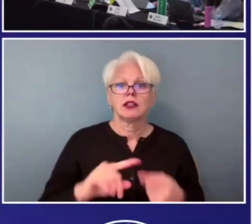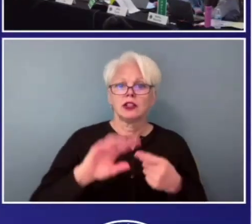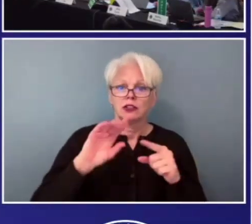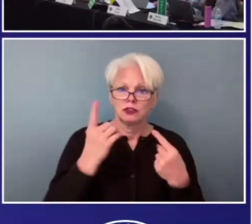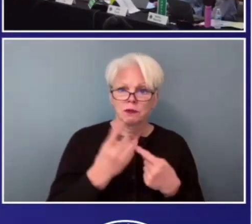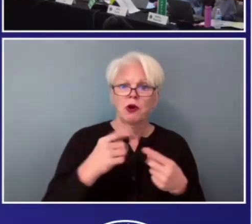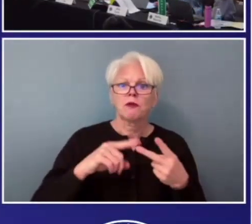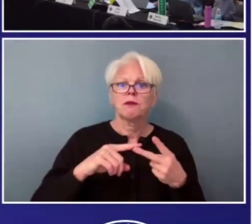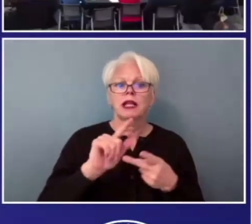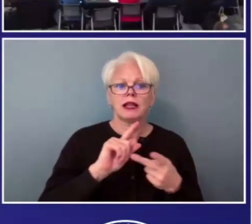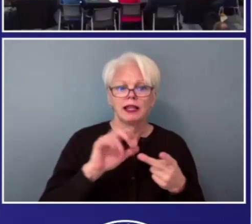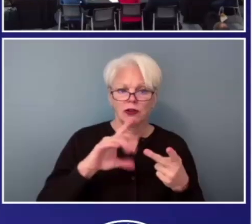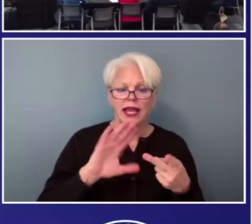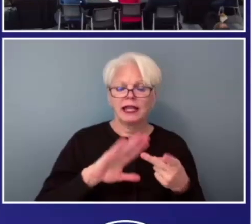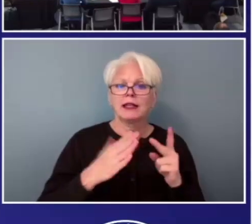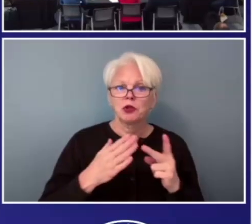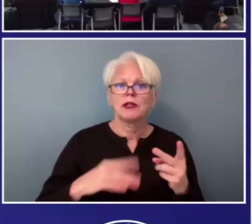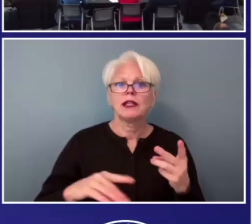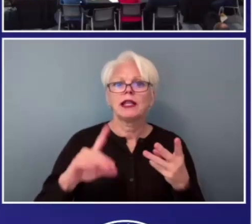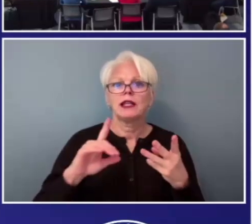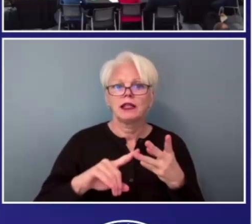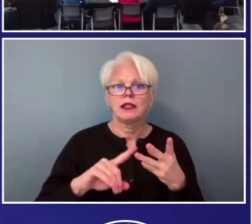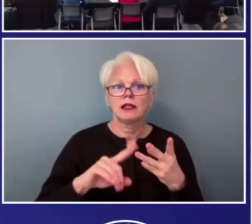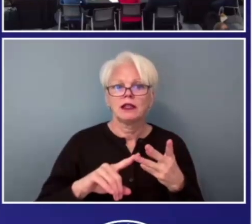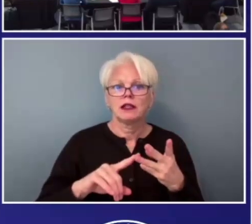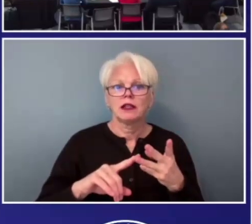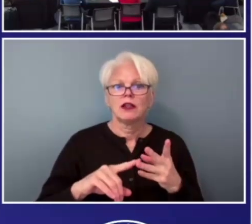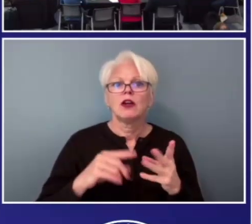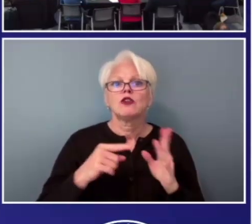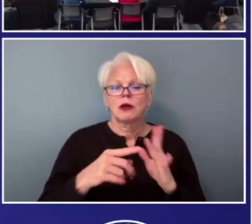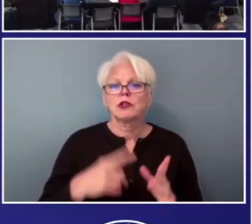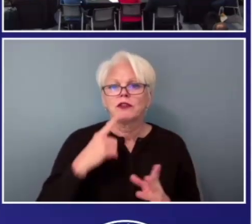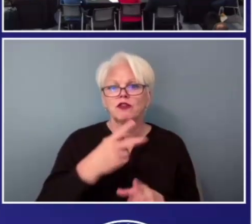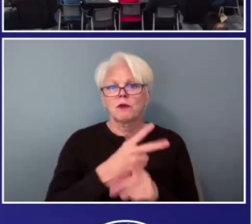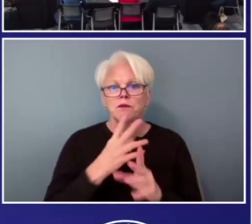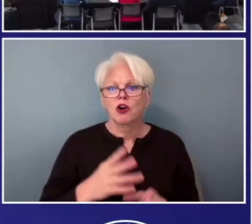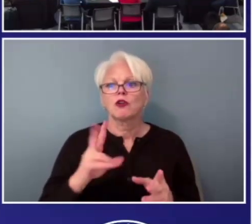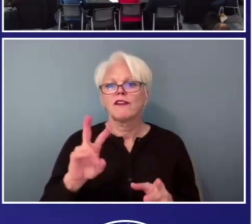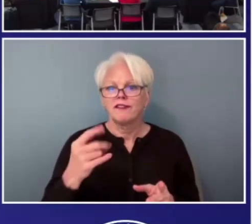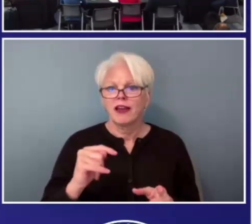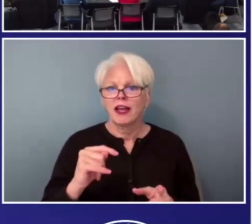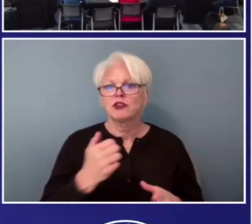we have the legal aid community, those representing borrowers, veterans and military borrowers,